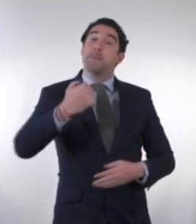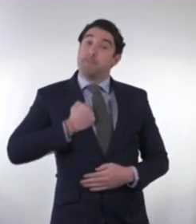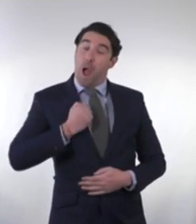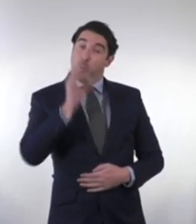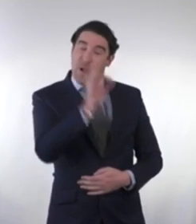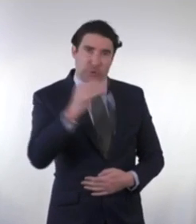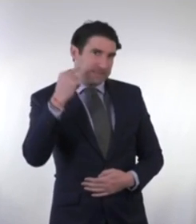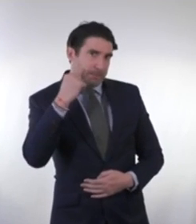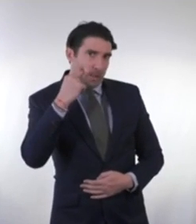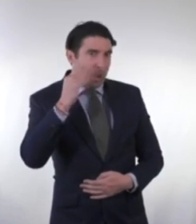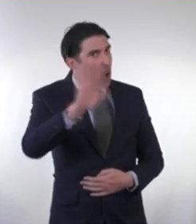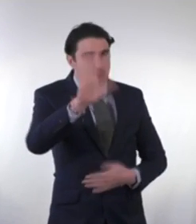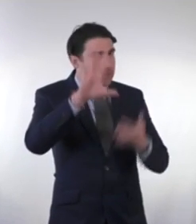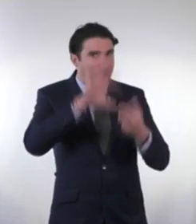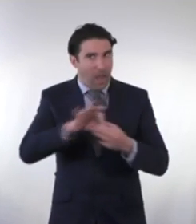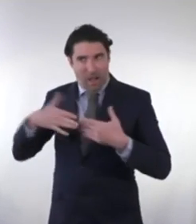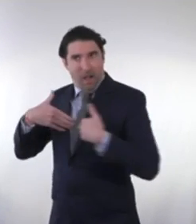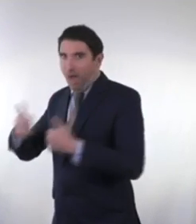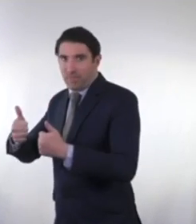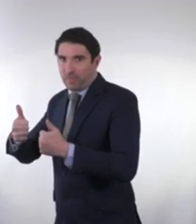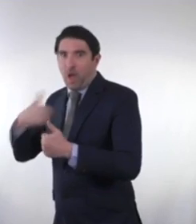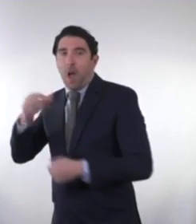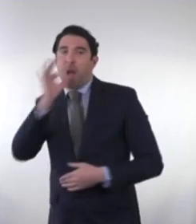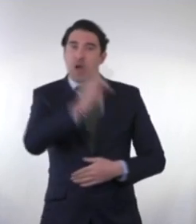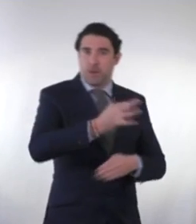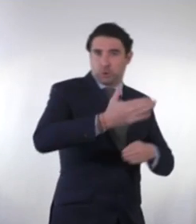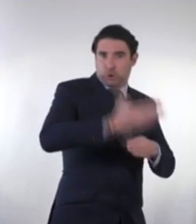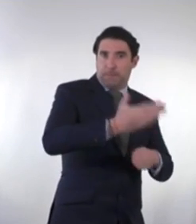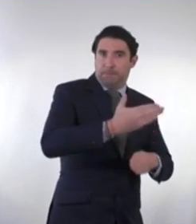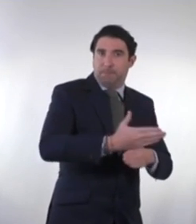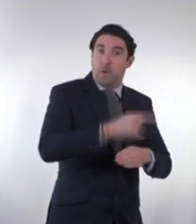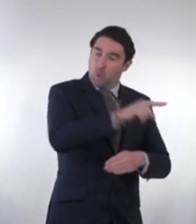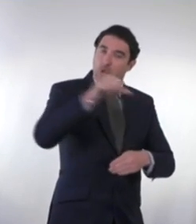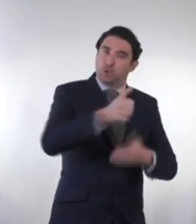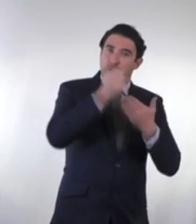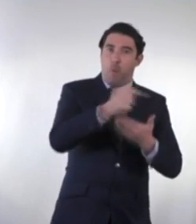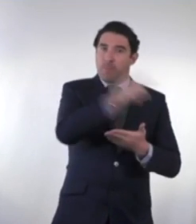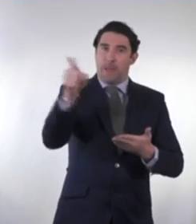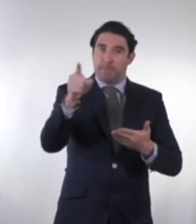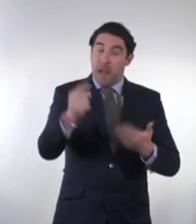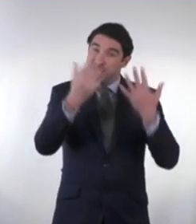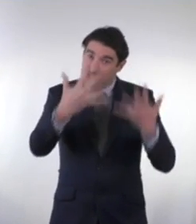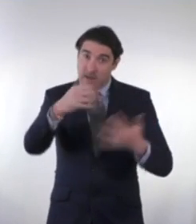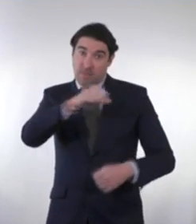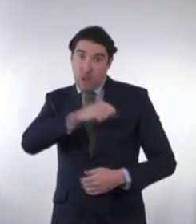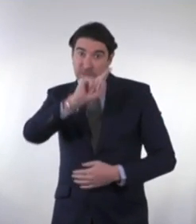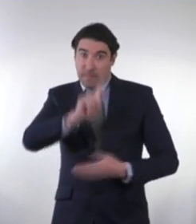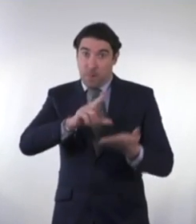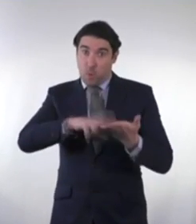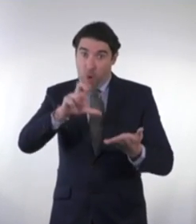wasted in backroom deals with the private sector on personal protective equipment that does not fit, on test and trace that does not work, and more? Or is it all of the above?